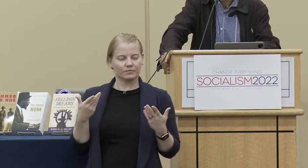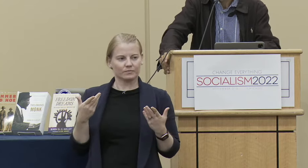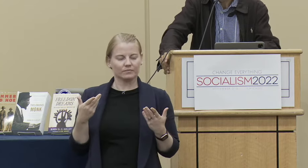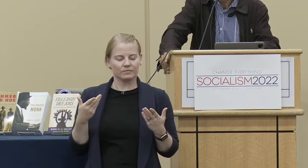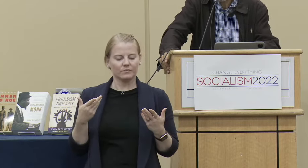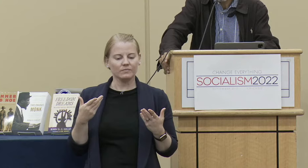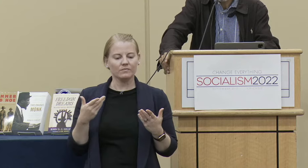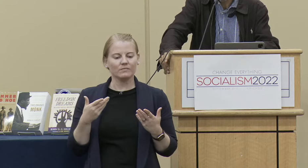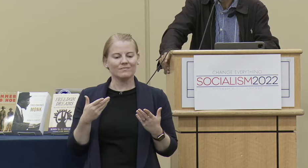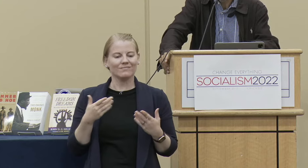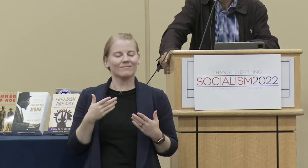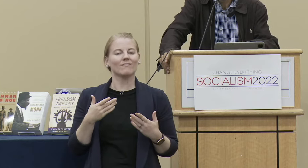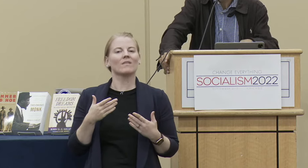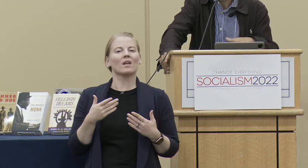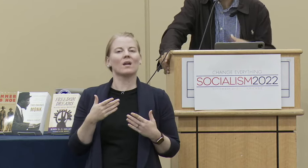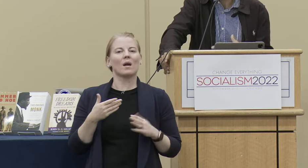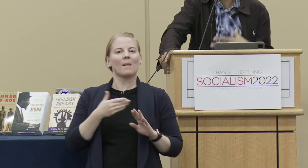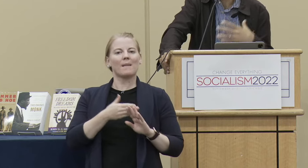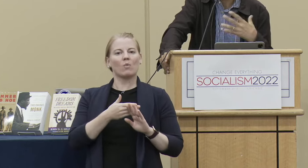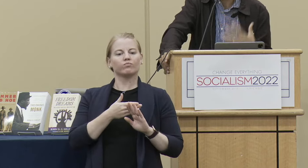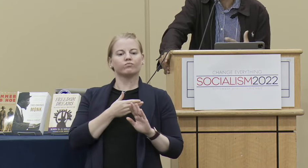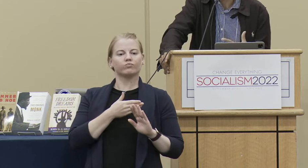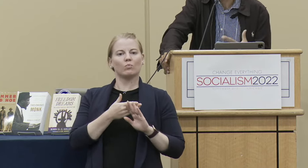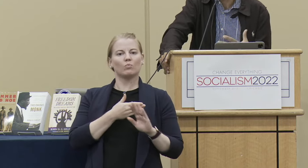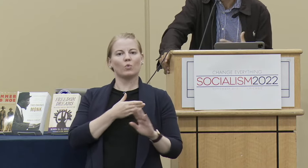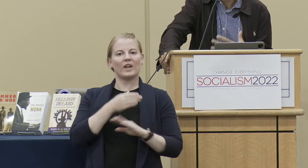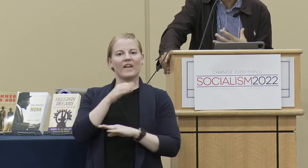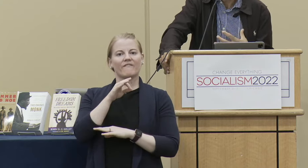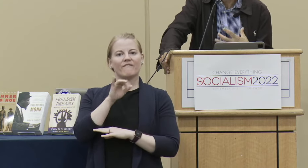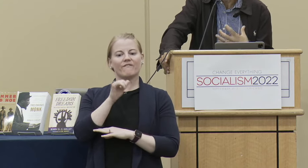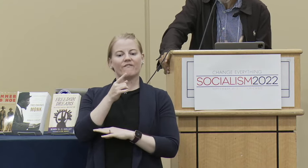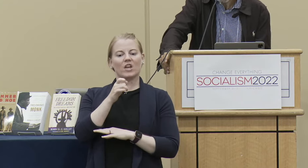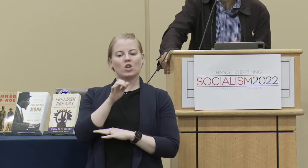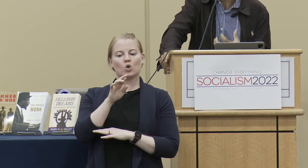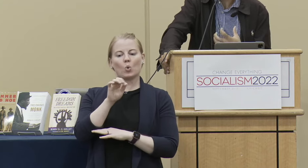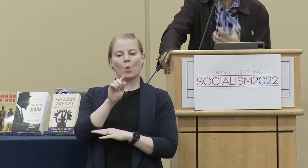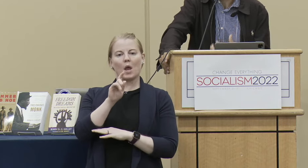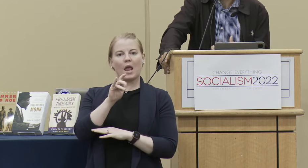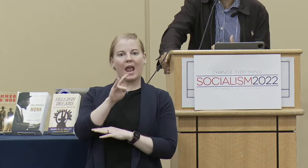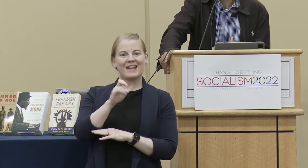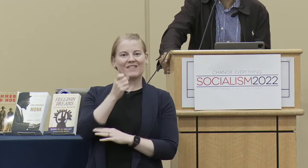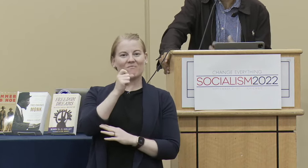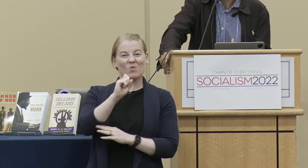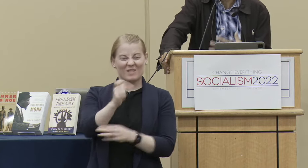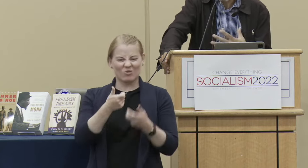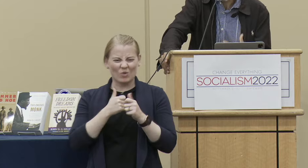mention. Anyway, I had 15 minutes, and I